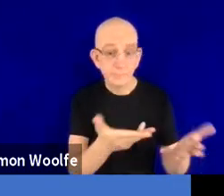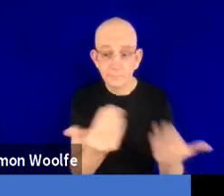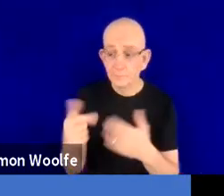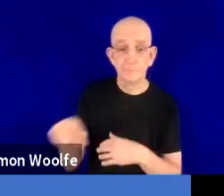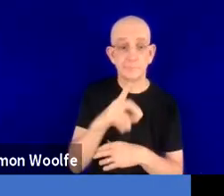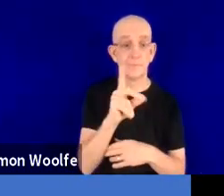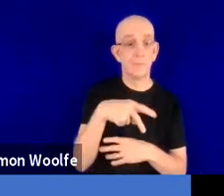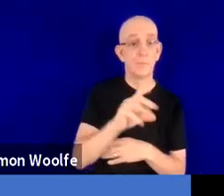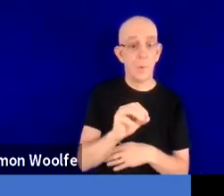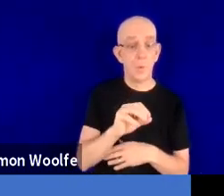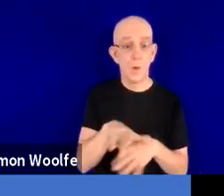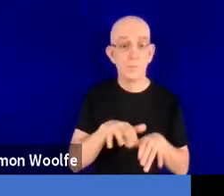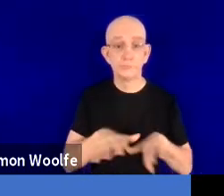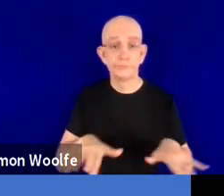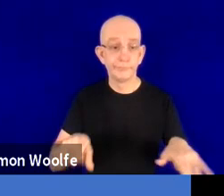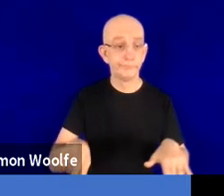That was mentioned by Charles